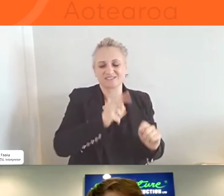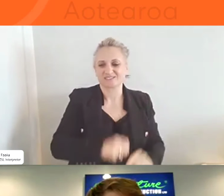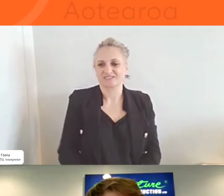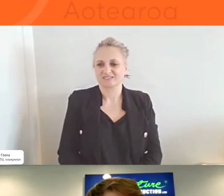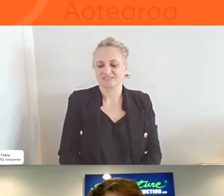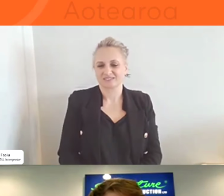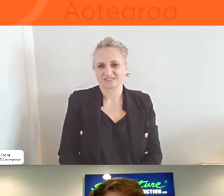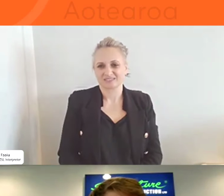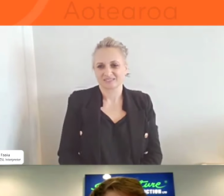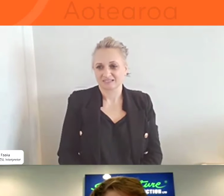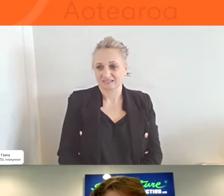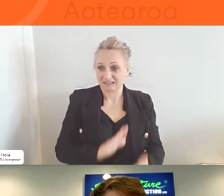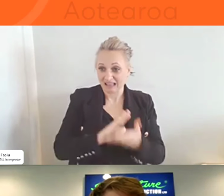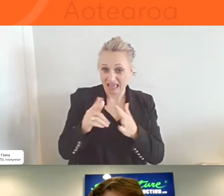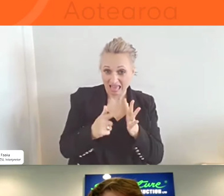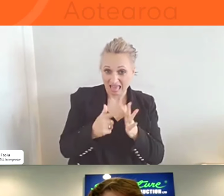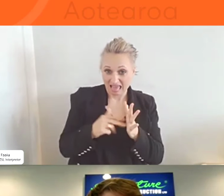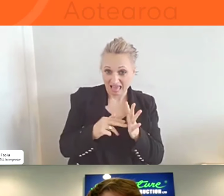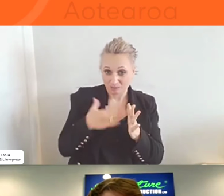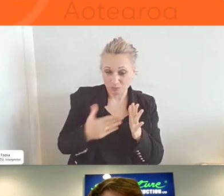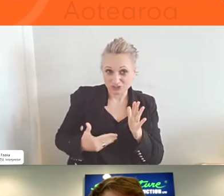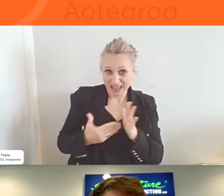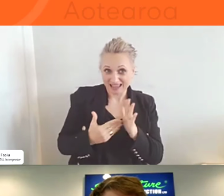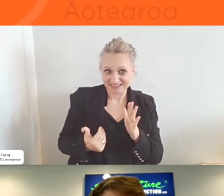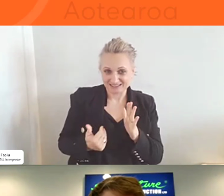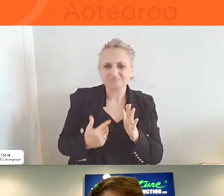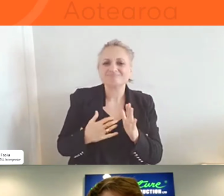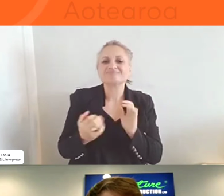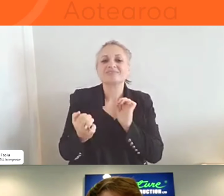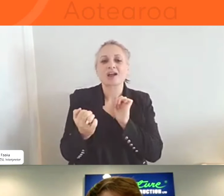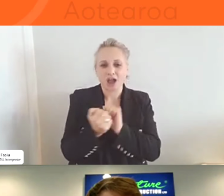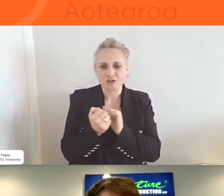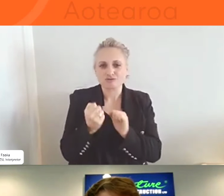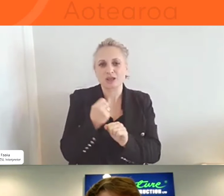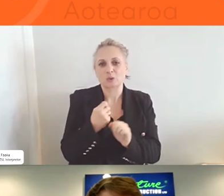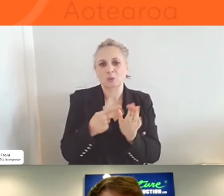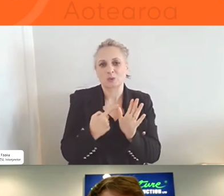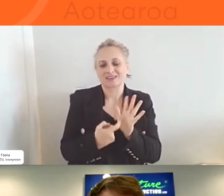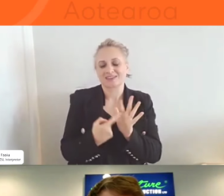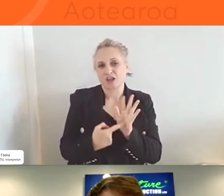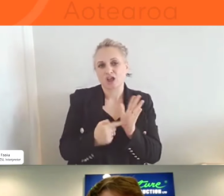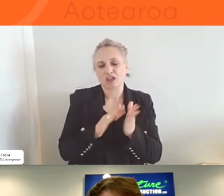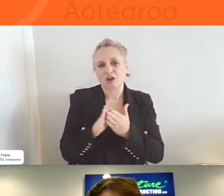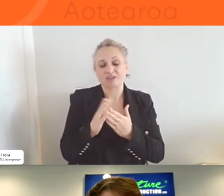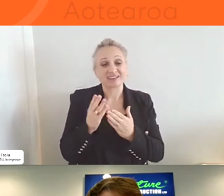Helen, do you have anything to add? Yeah, agree with Gareth, is that there's some things you can do, such as task lighting overwork